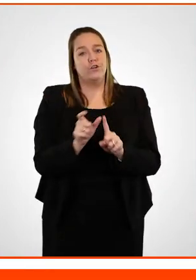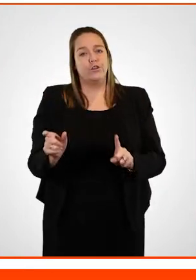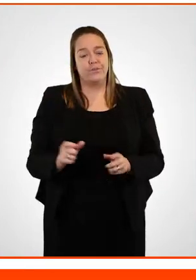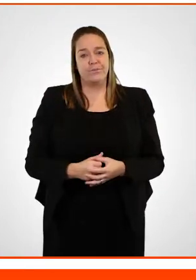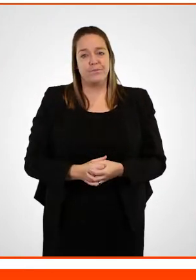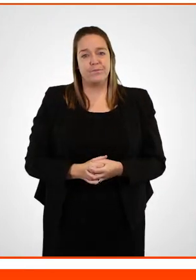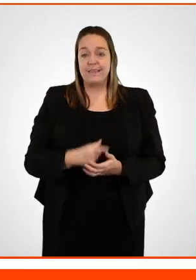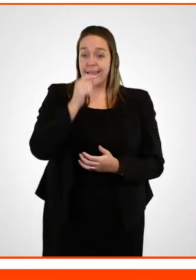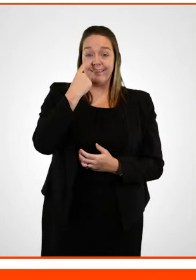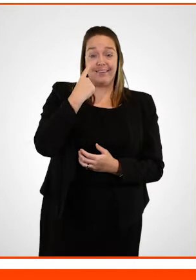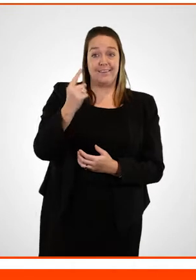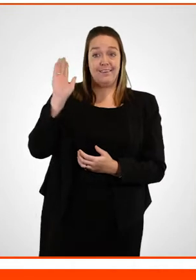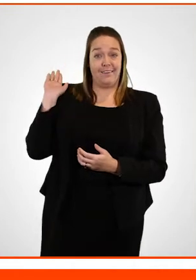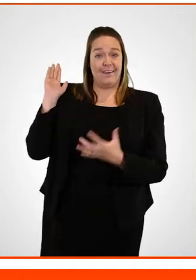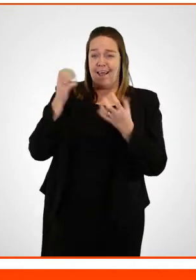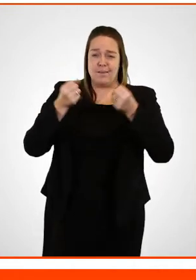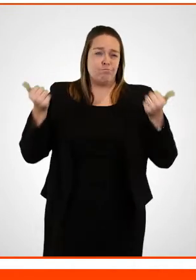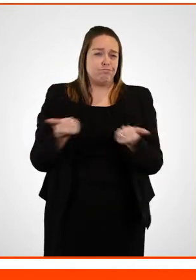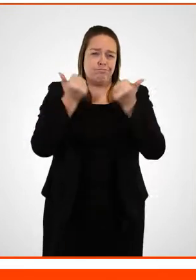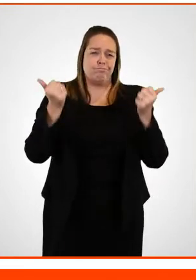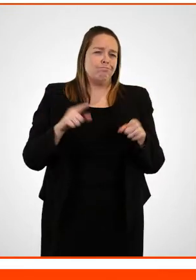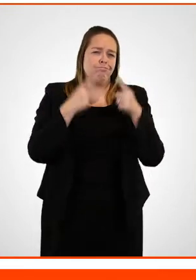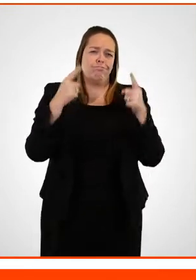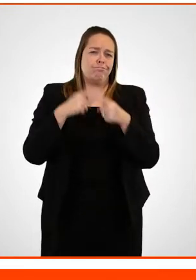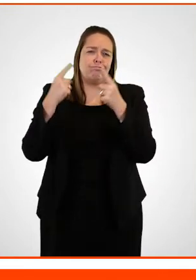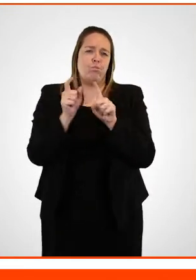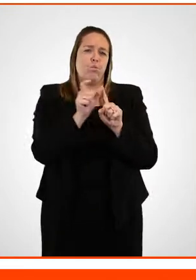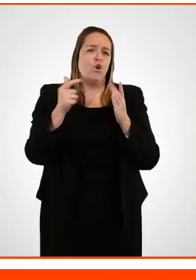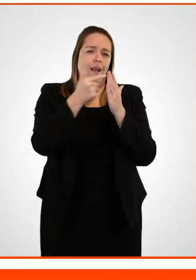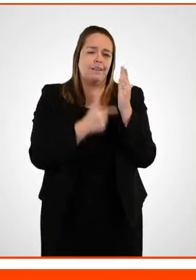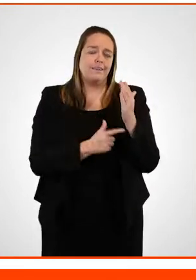and as you can see here, there's a lot of different word lists that you can use.